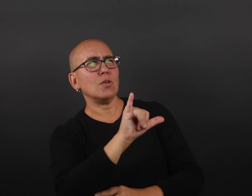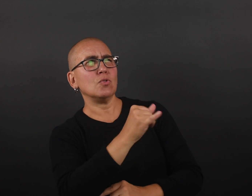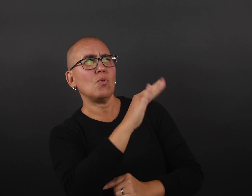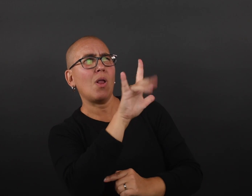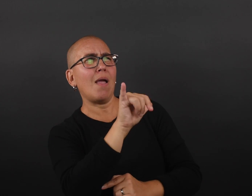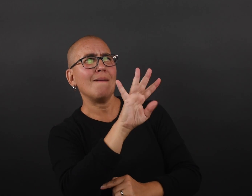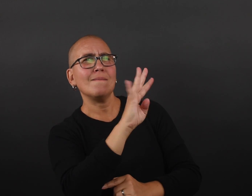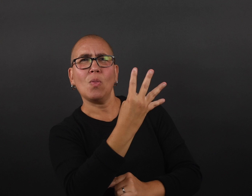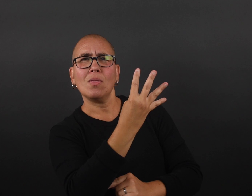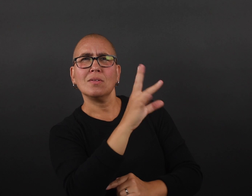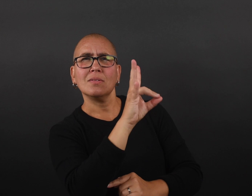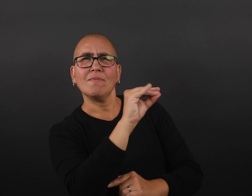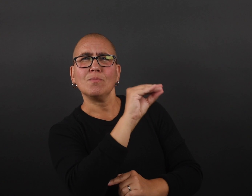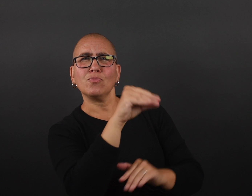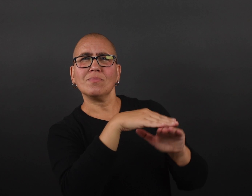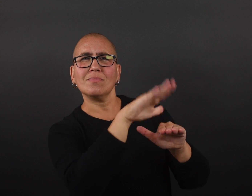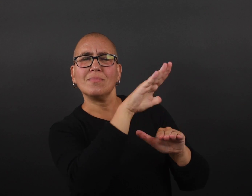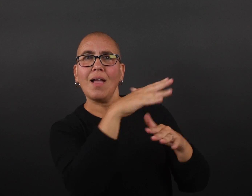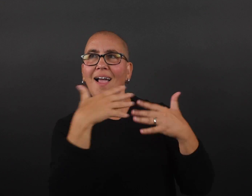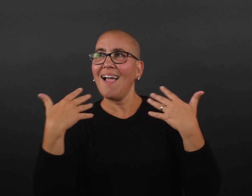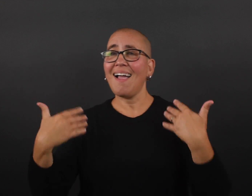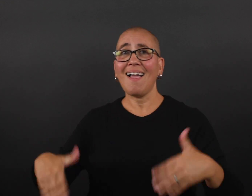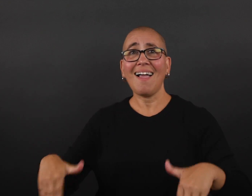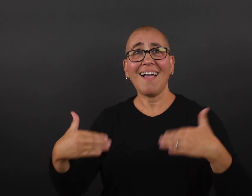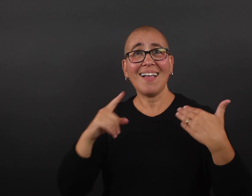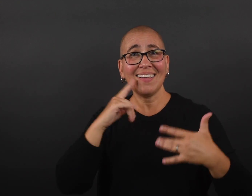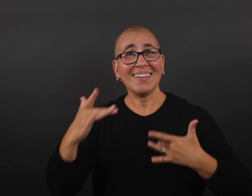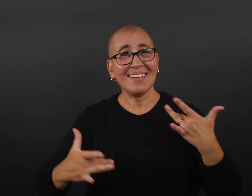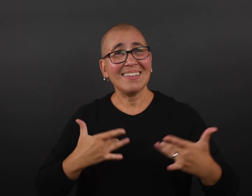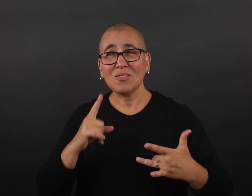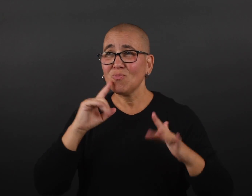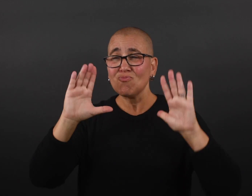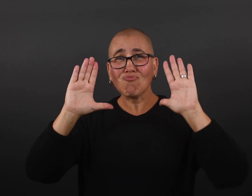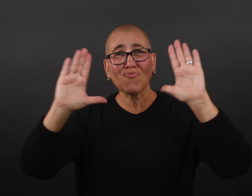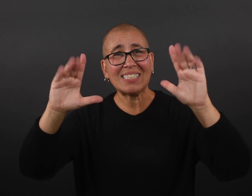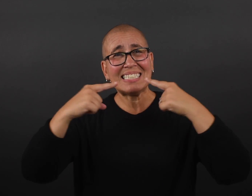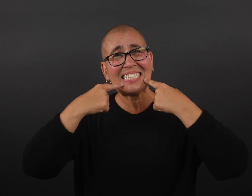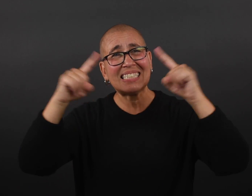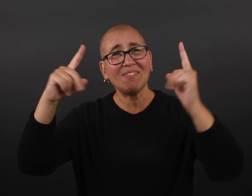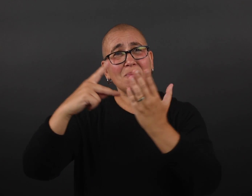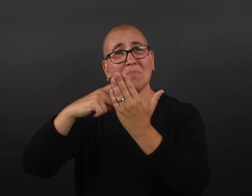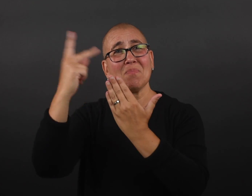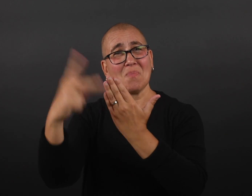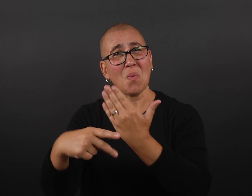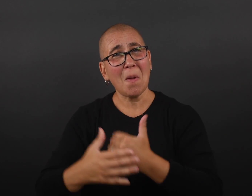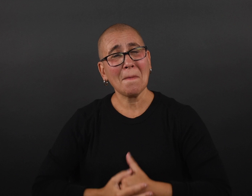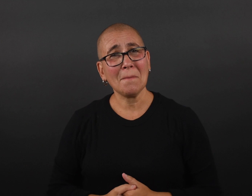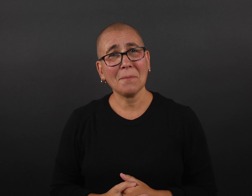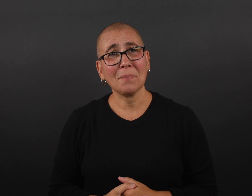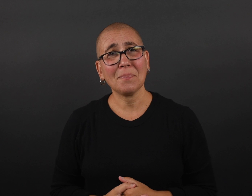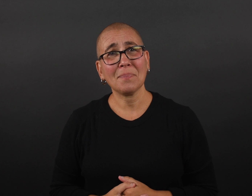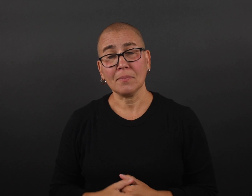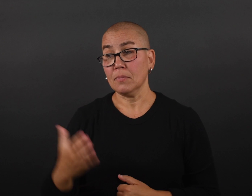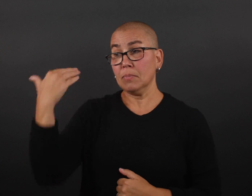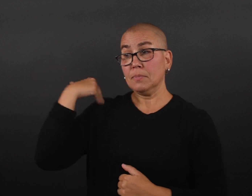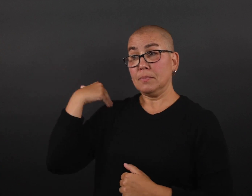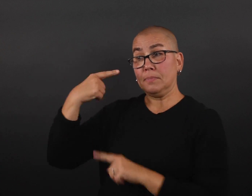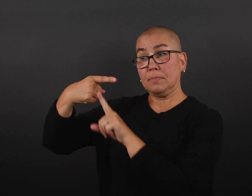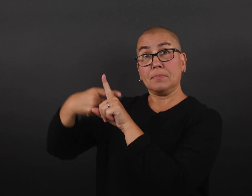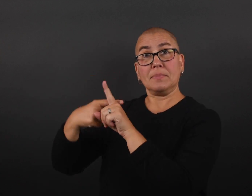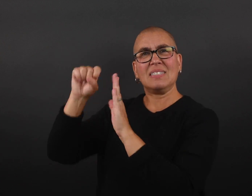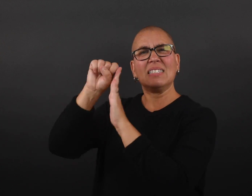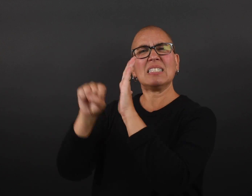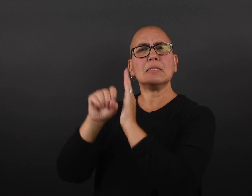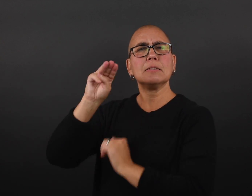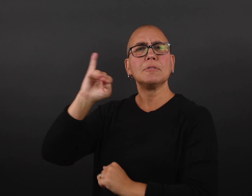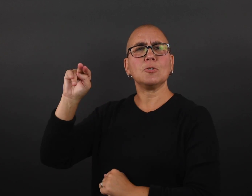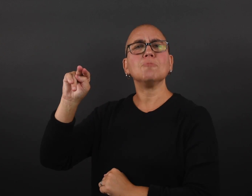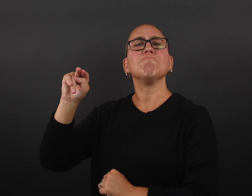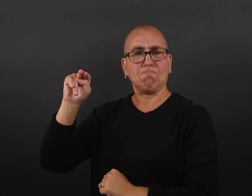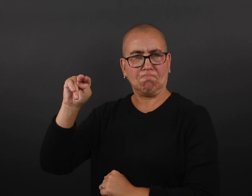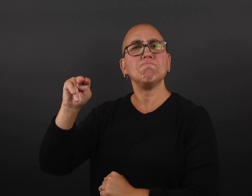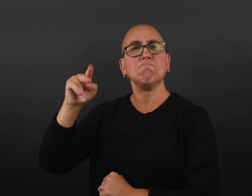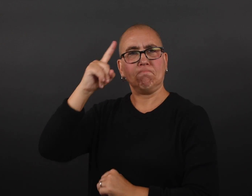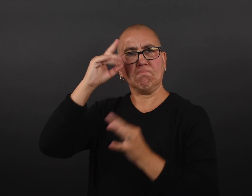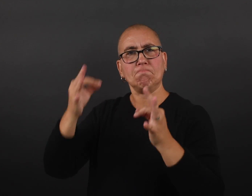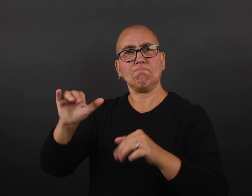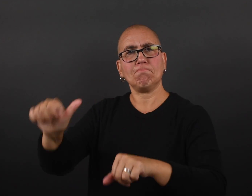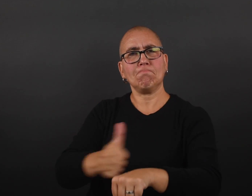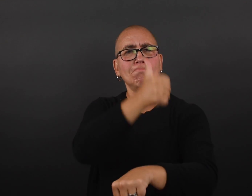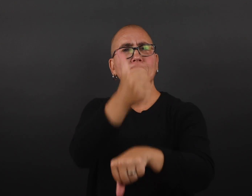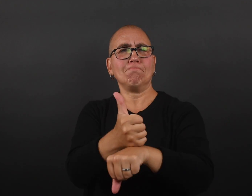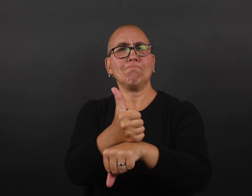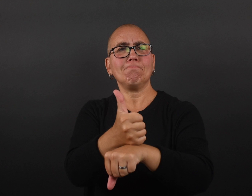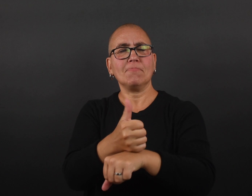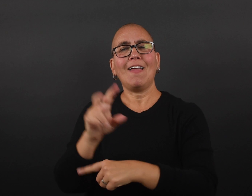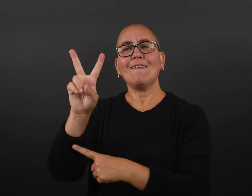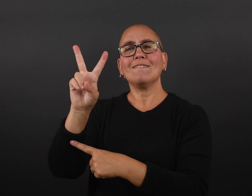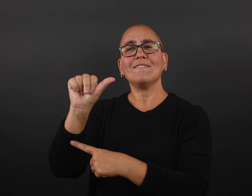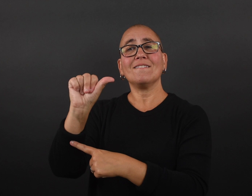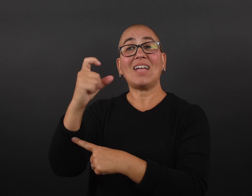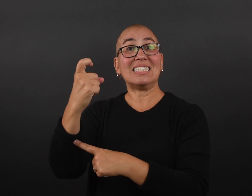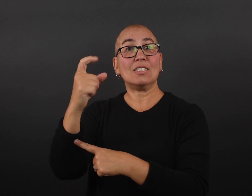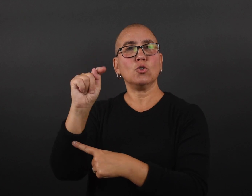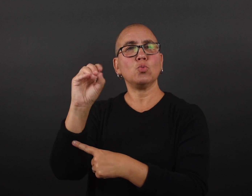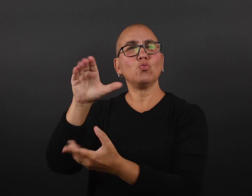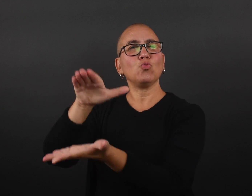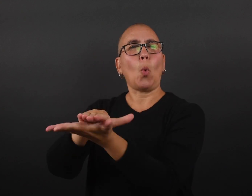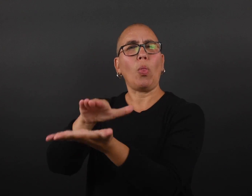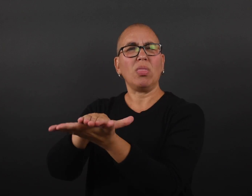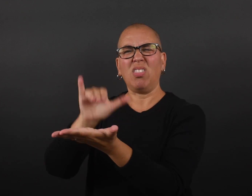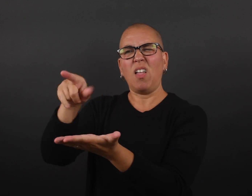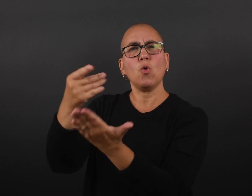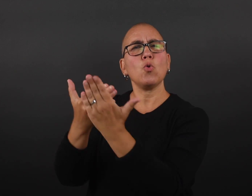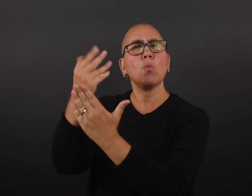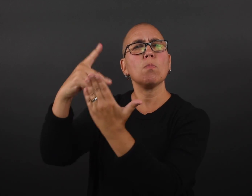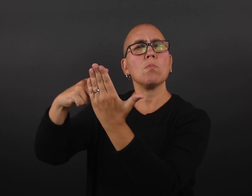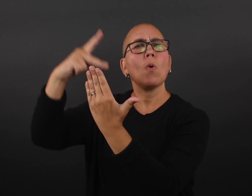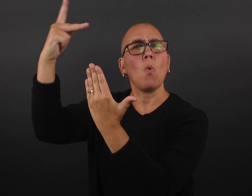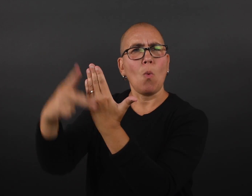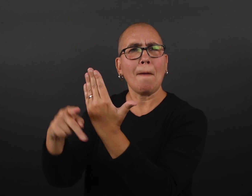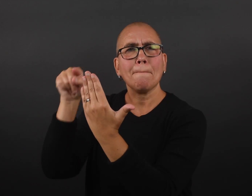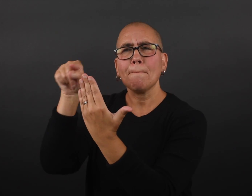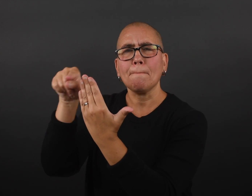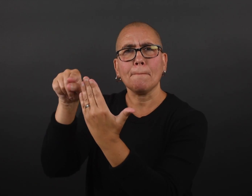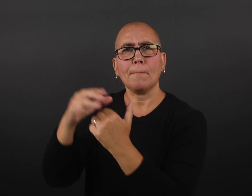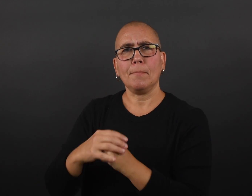to get 70% of adults 18+ at least one vaccine dose by July 4.